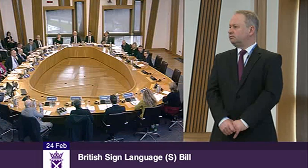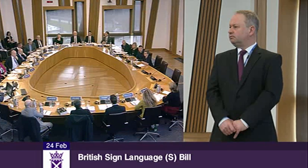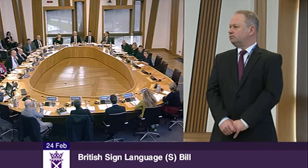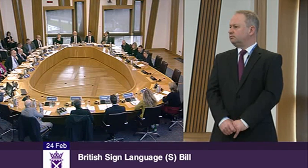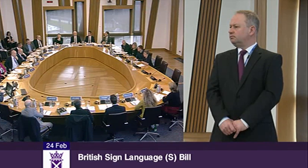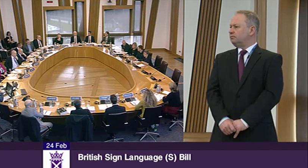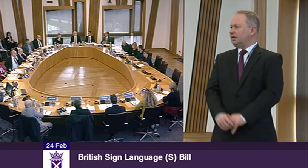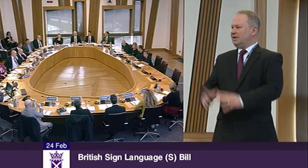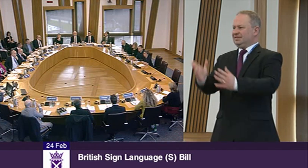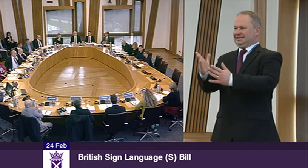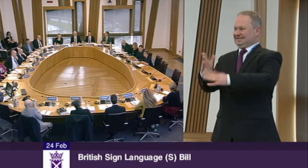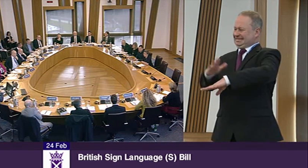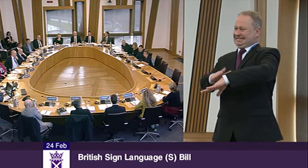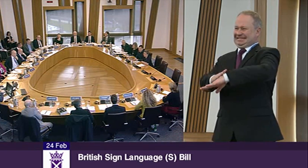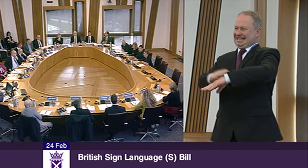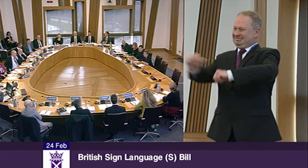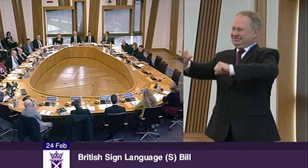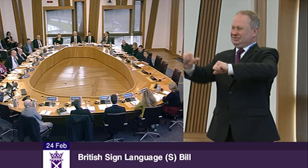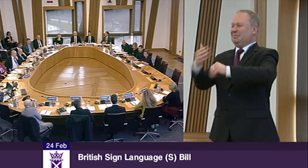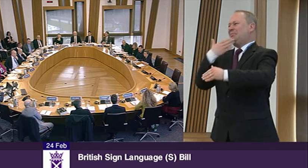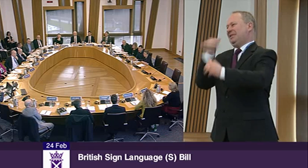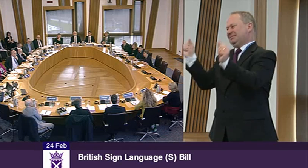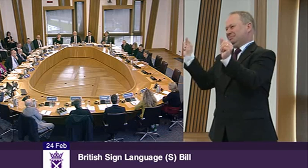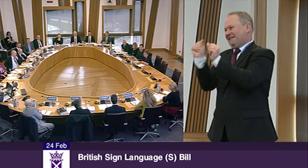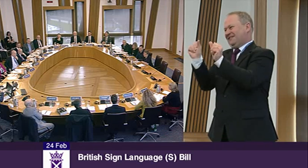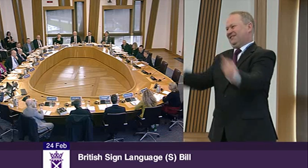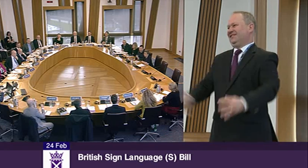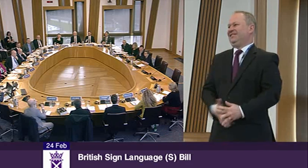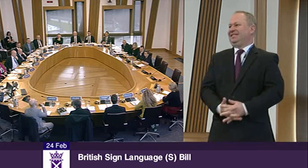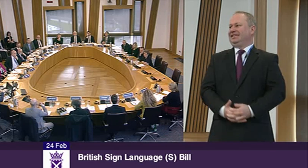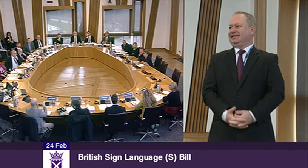The Convener: We are struggling for time, so I will have to ask you to be quick.